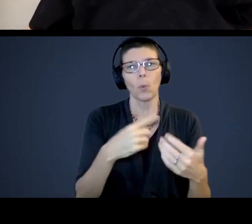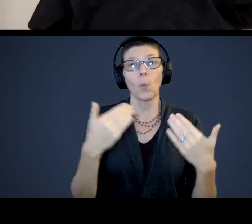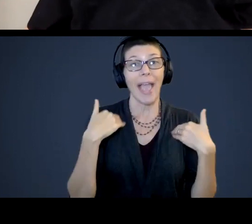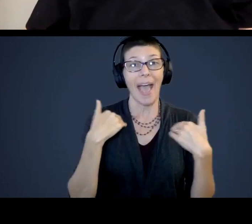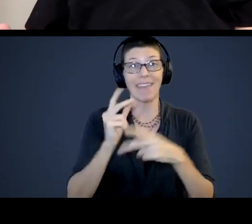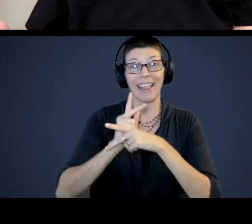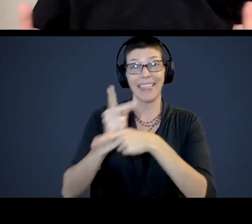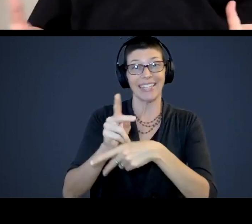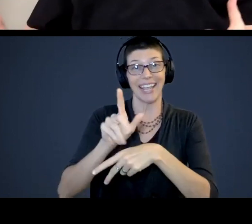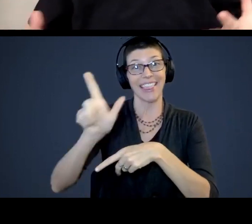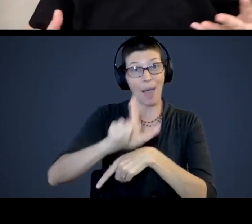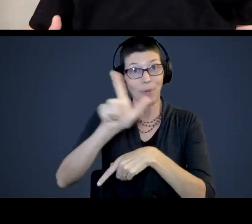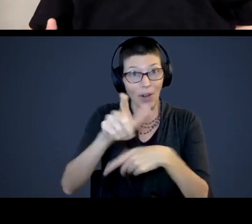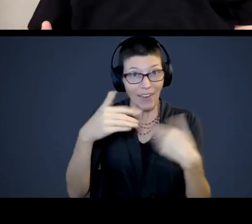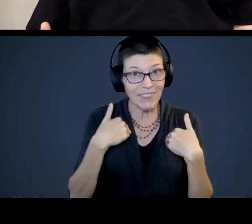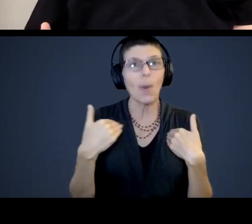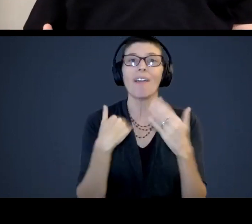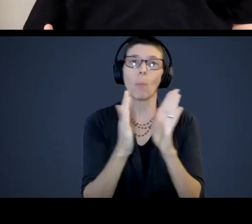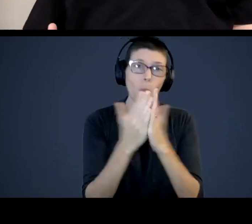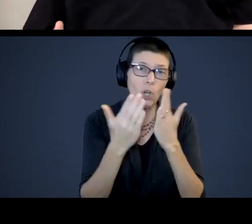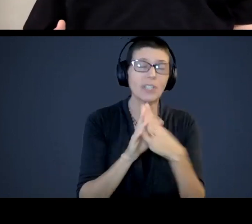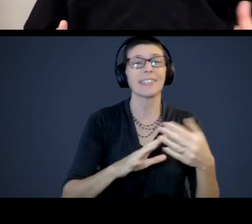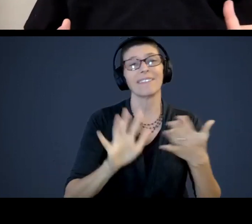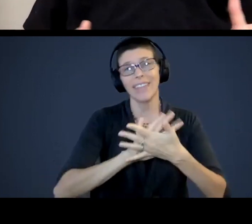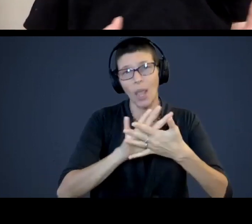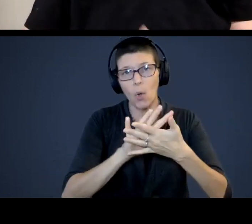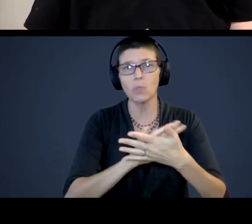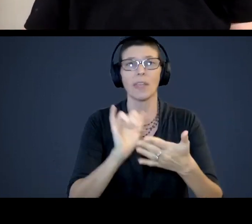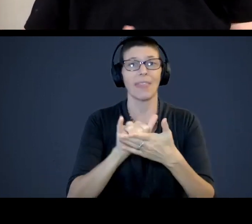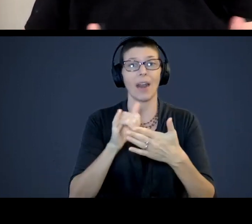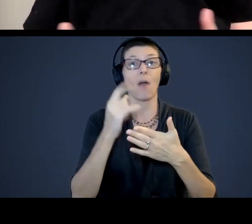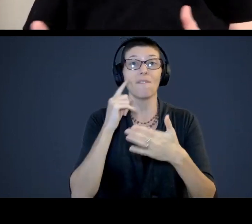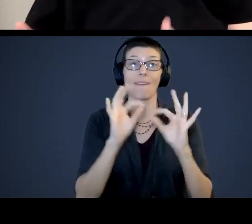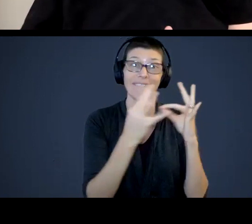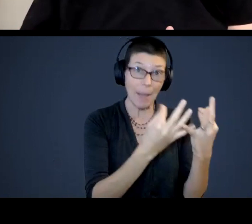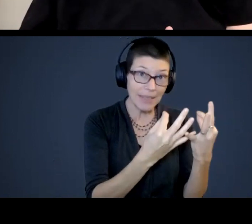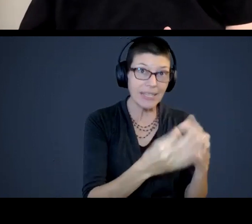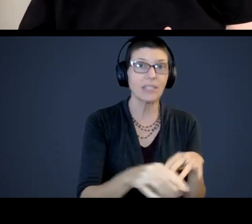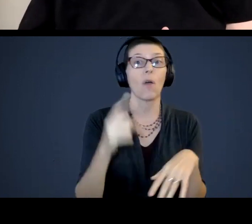here, so we have books and videos that are for both families and for professionals.